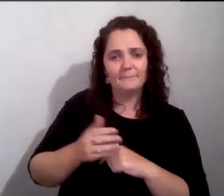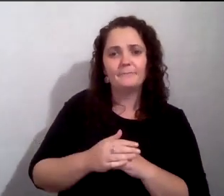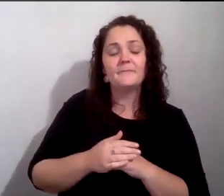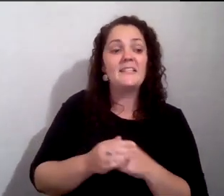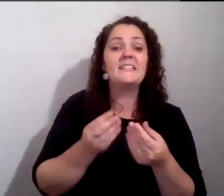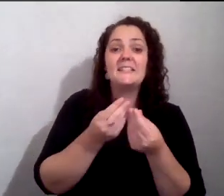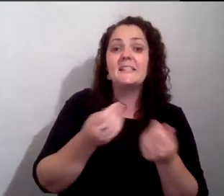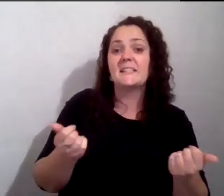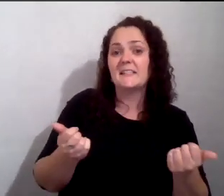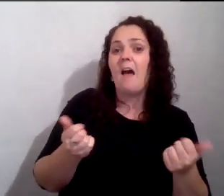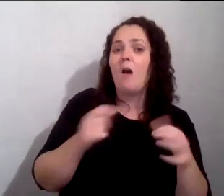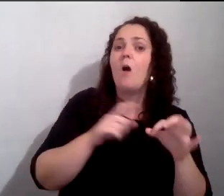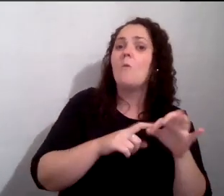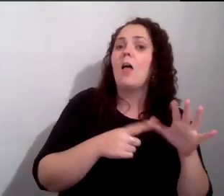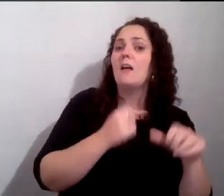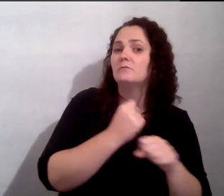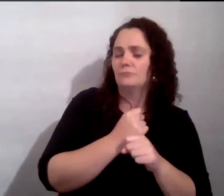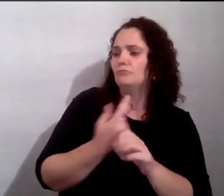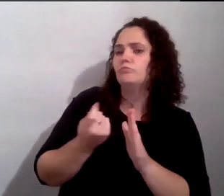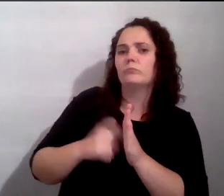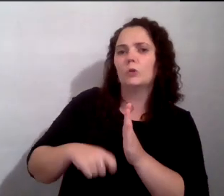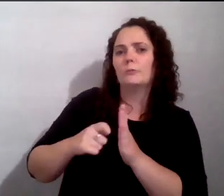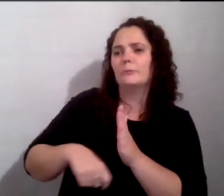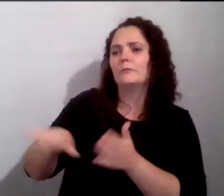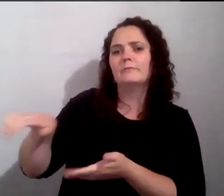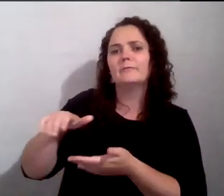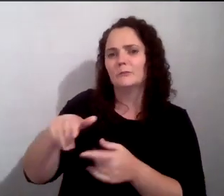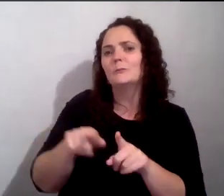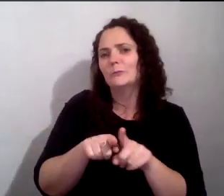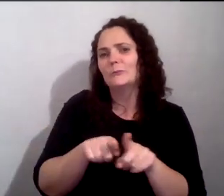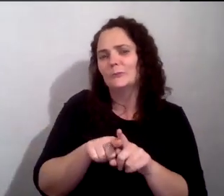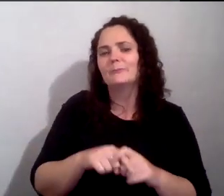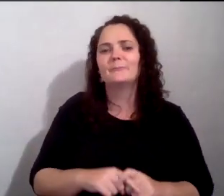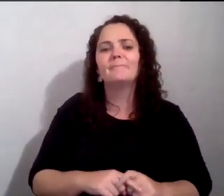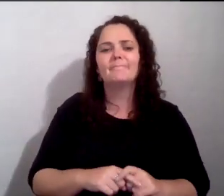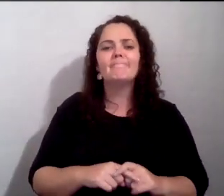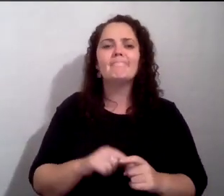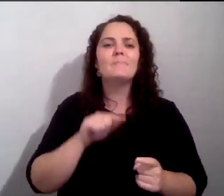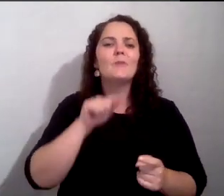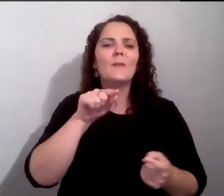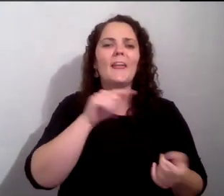were purchased by the Queensland Art Gallery later on so that's